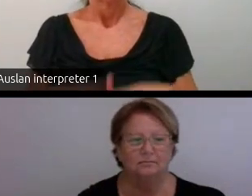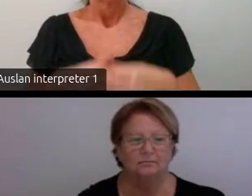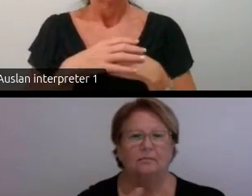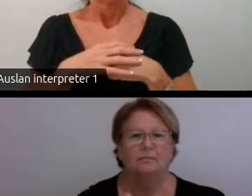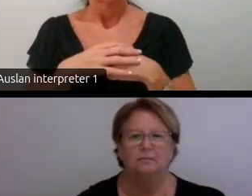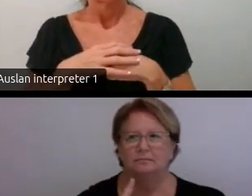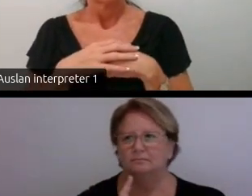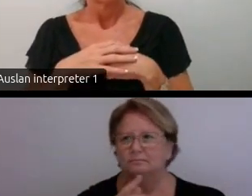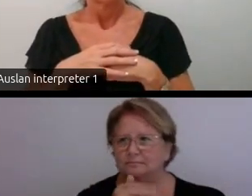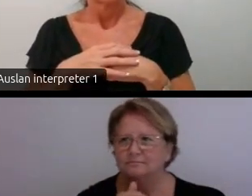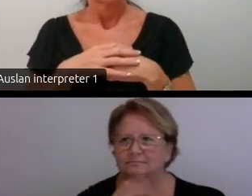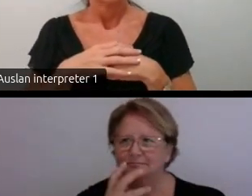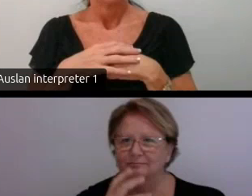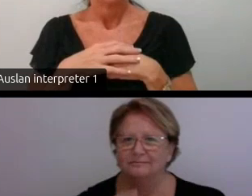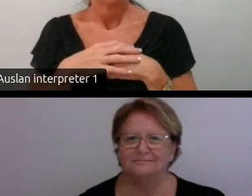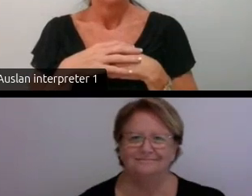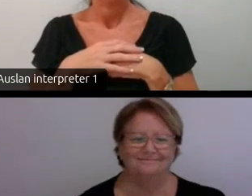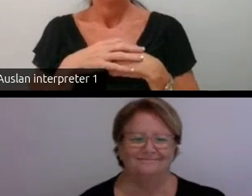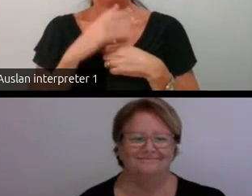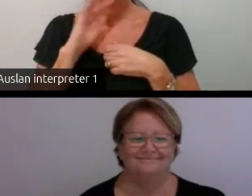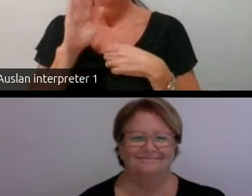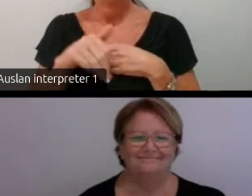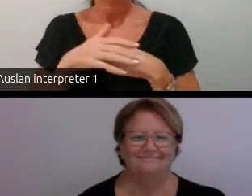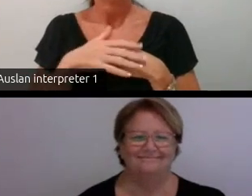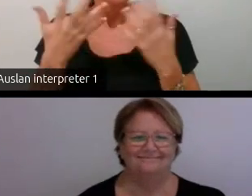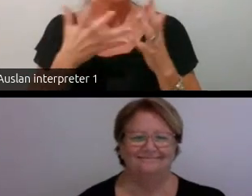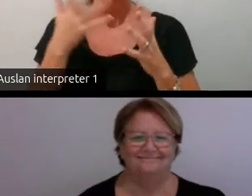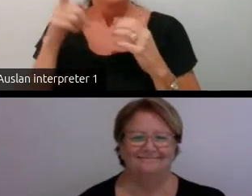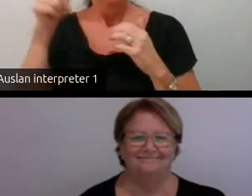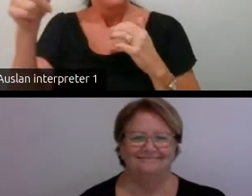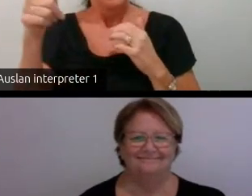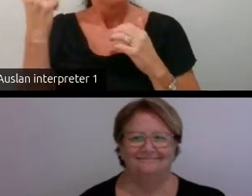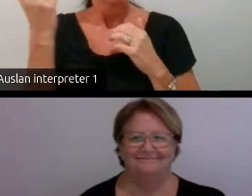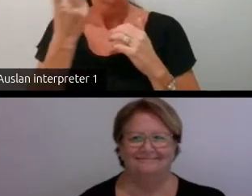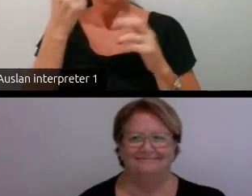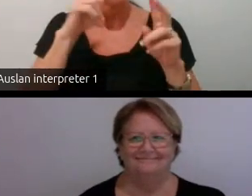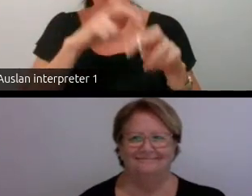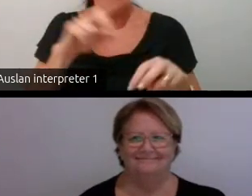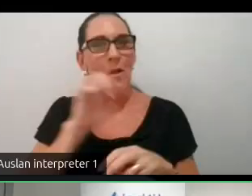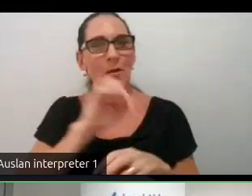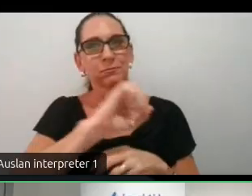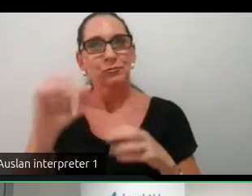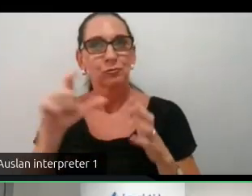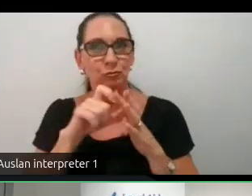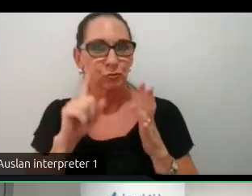tradies are actually the insurers. They're they're the ones who've looked into what people do and